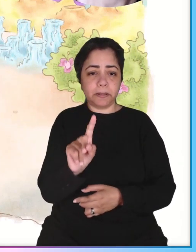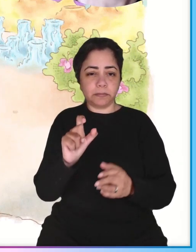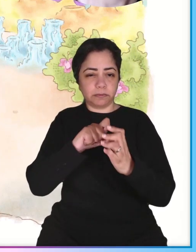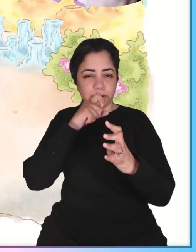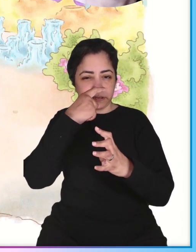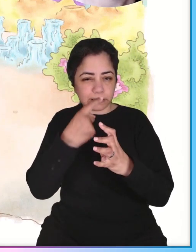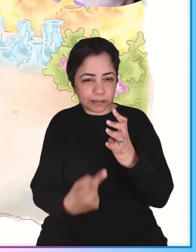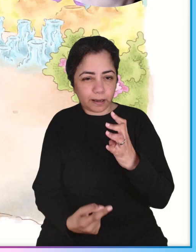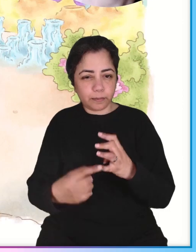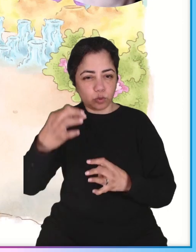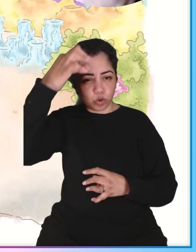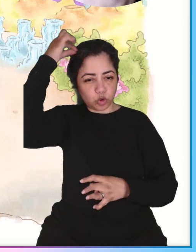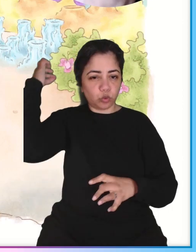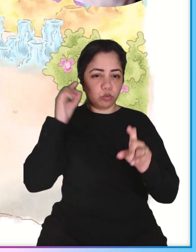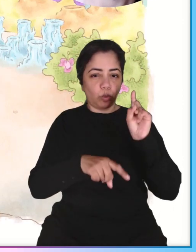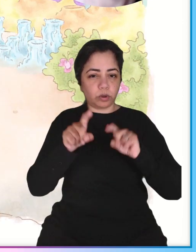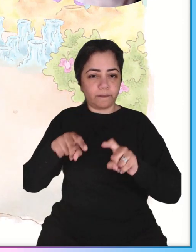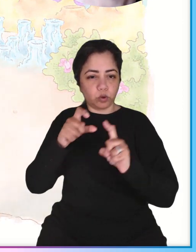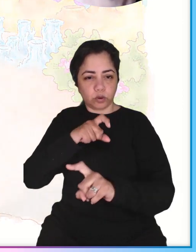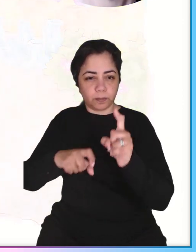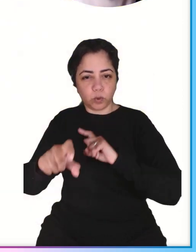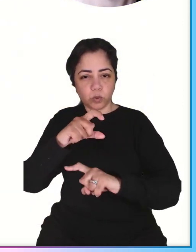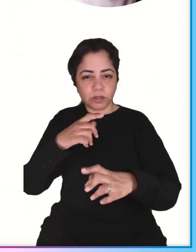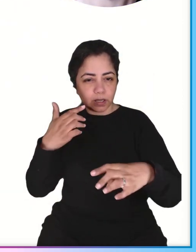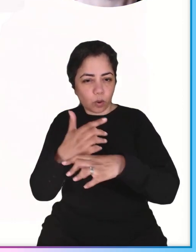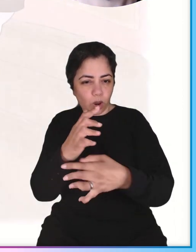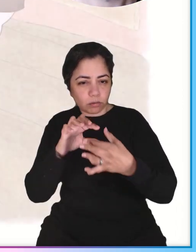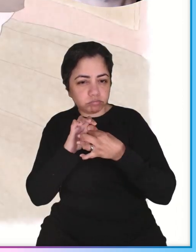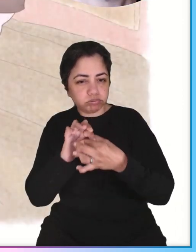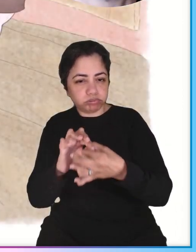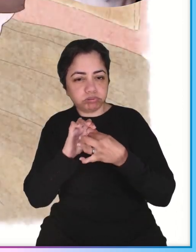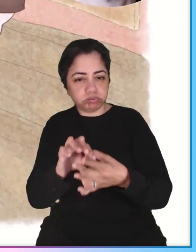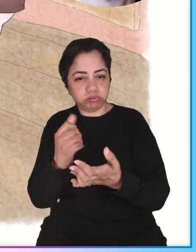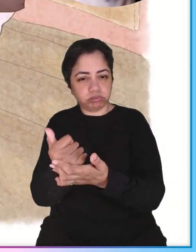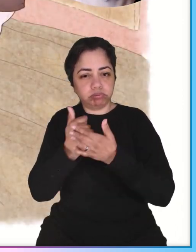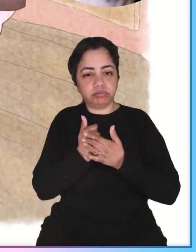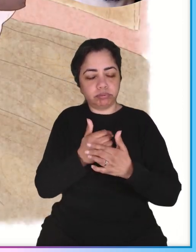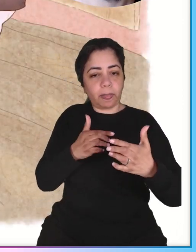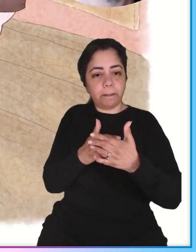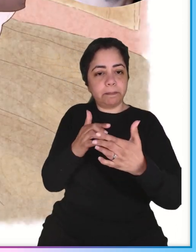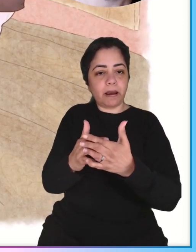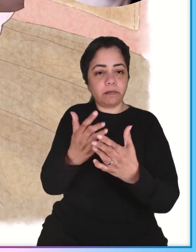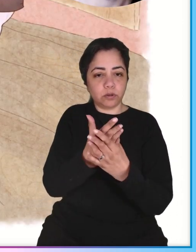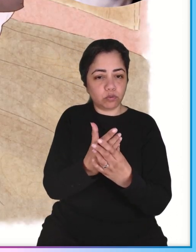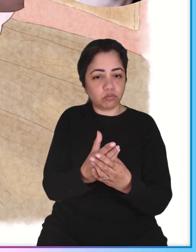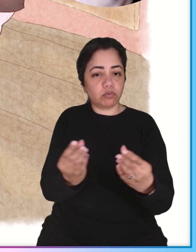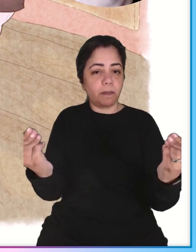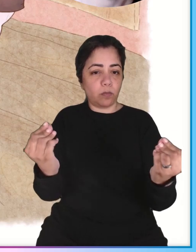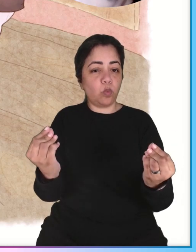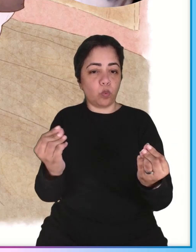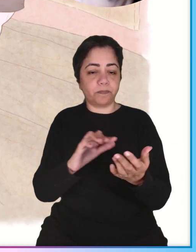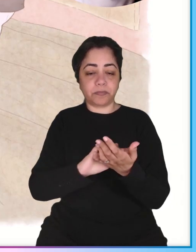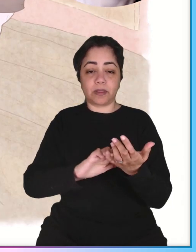so we’ve been working closely with those from the disabled and neurodiverse communities